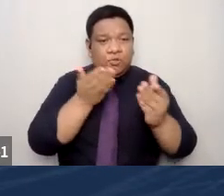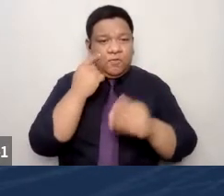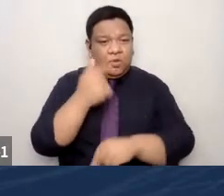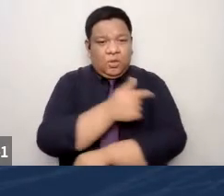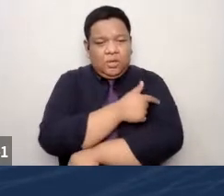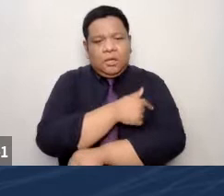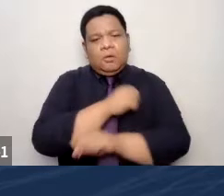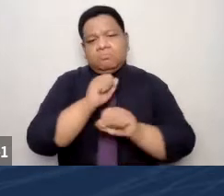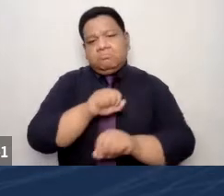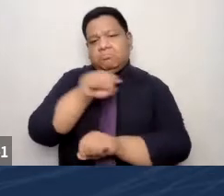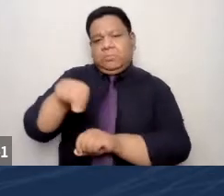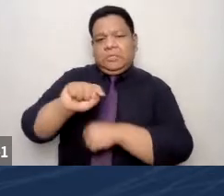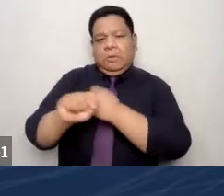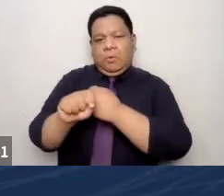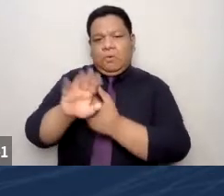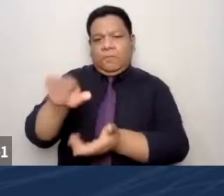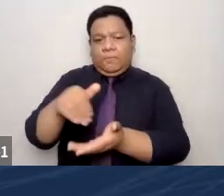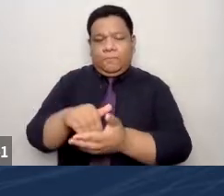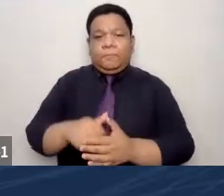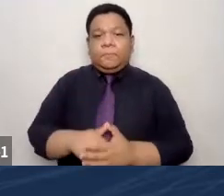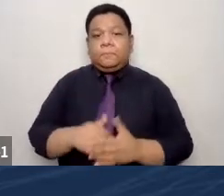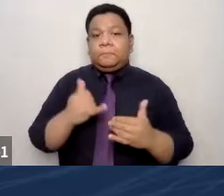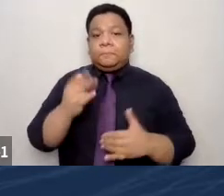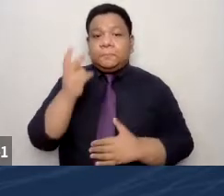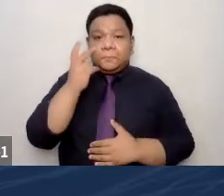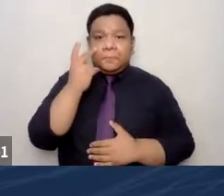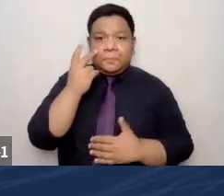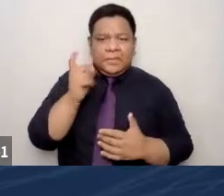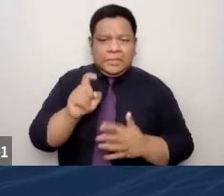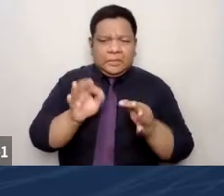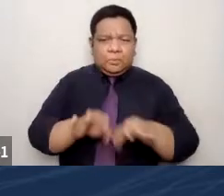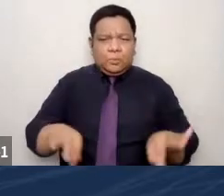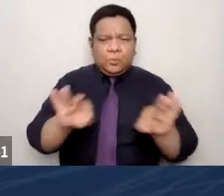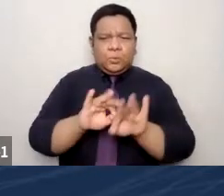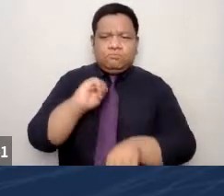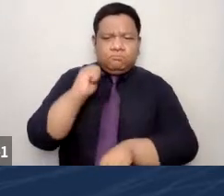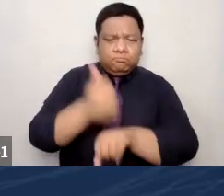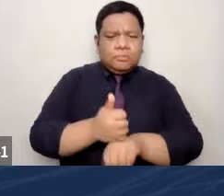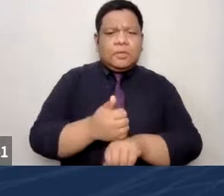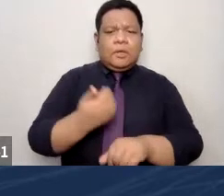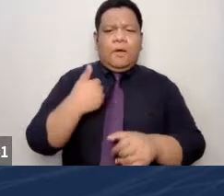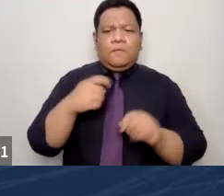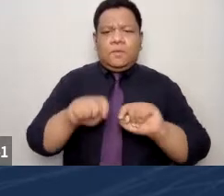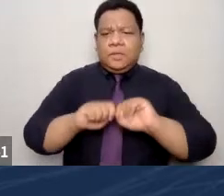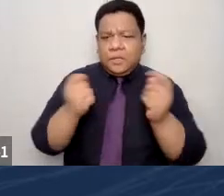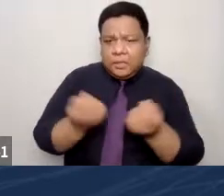So from here you can see that we need to establish or deploy teams to closed setting facilities.